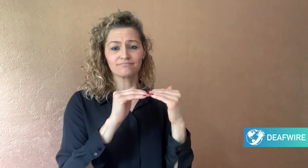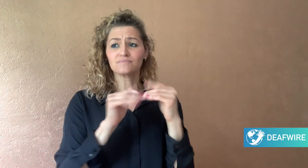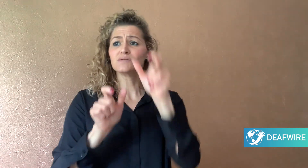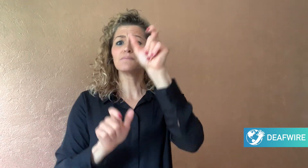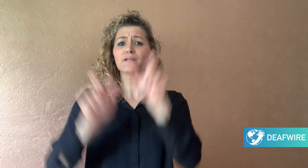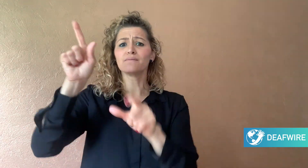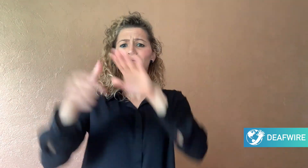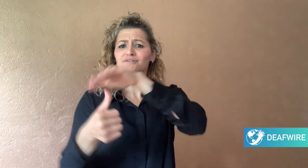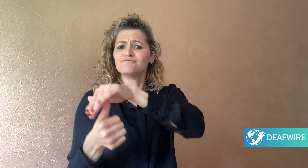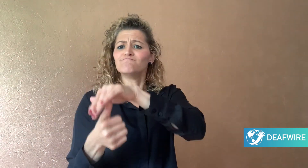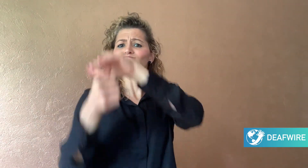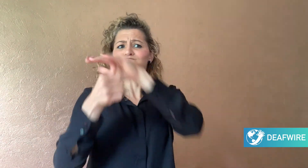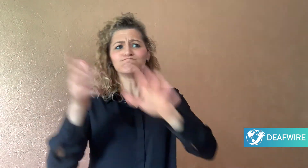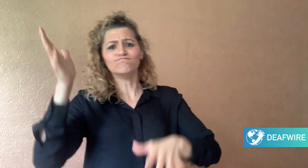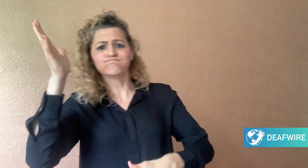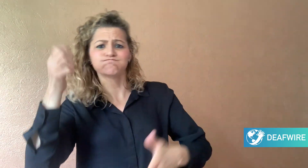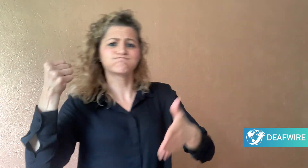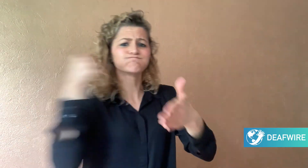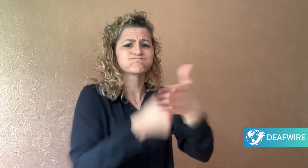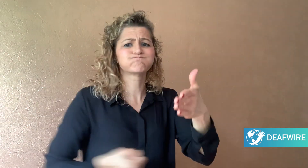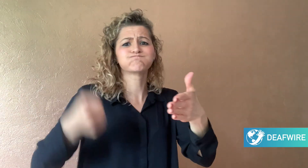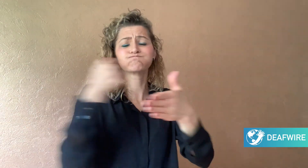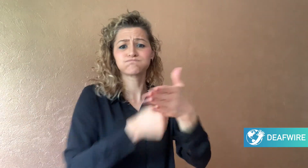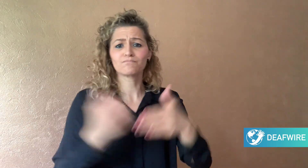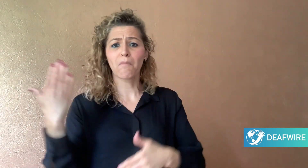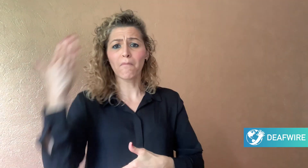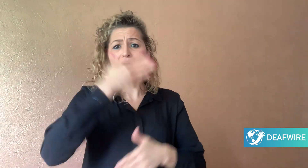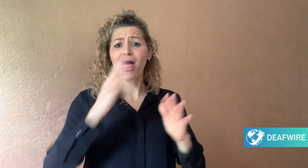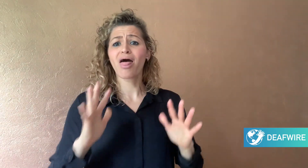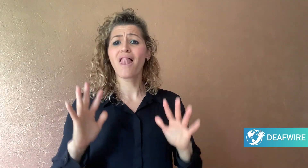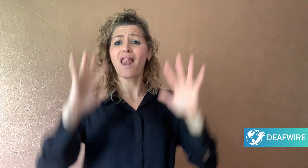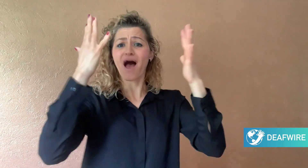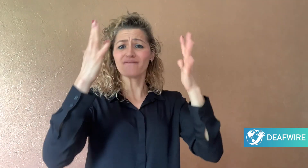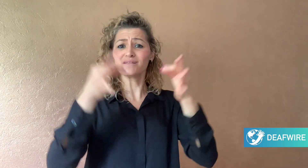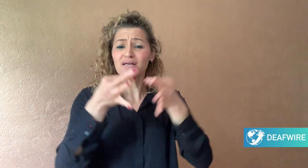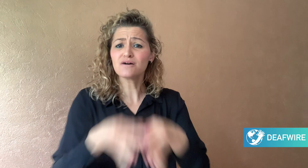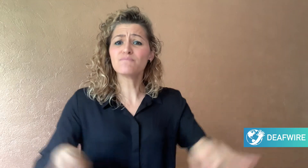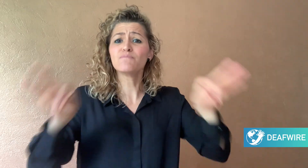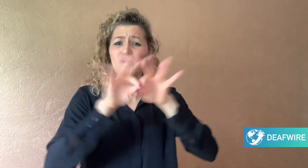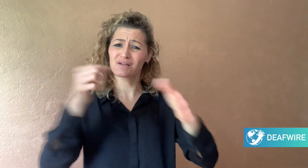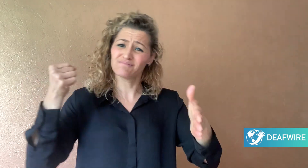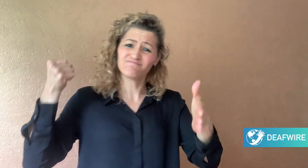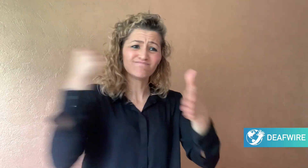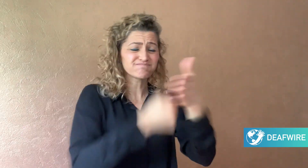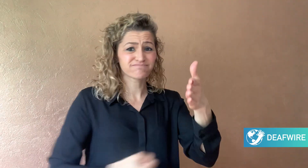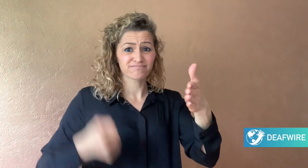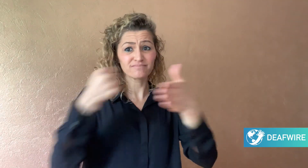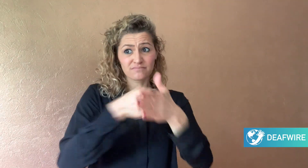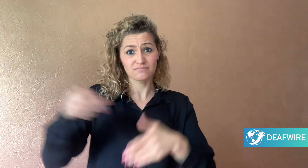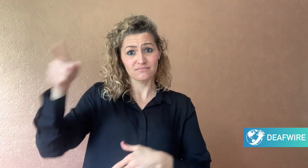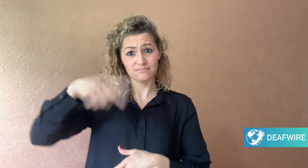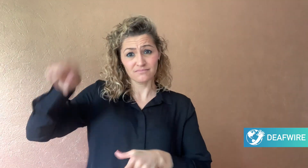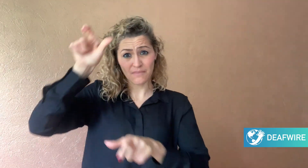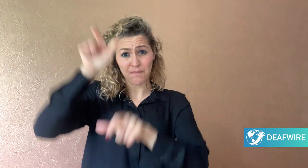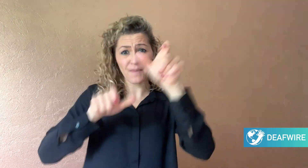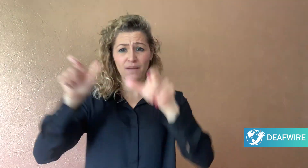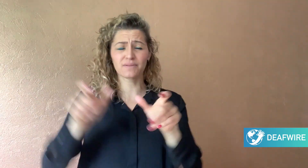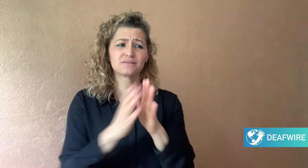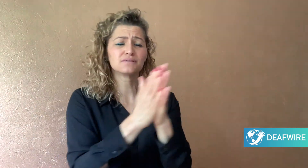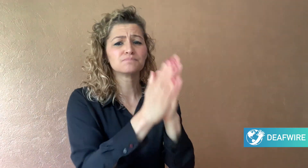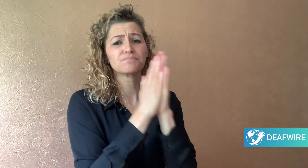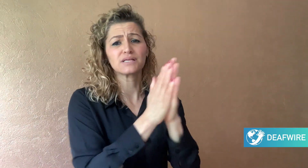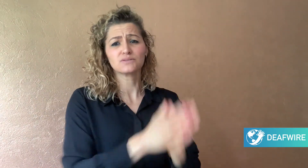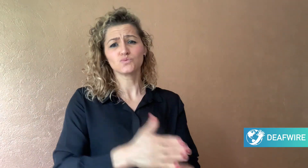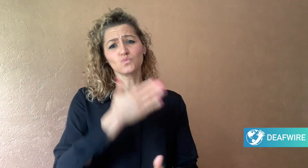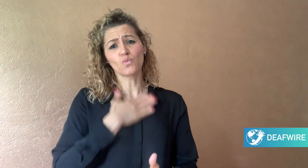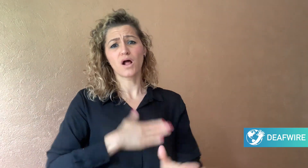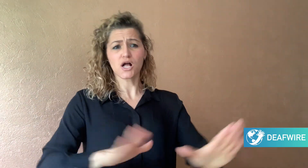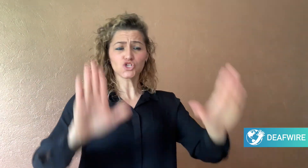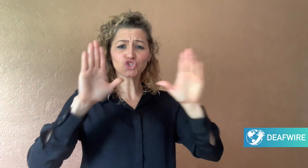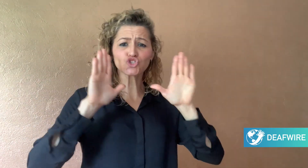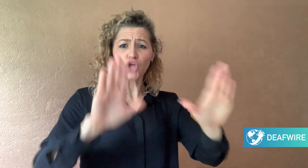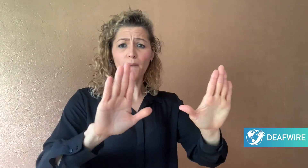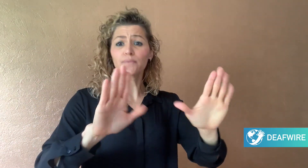for all African Americans. The leaders of the Black Lives Matter